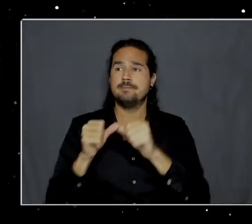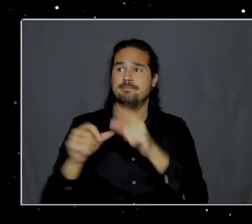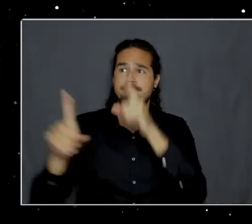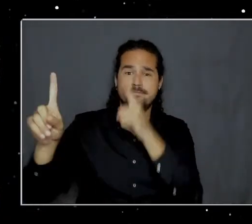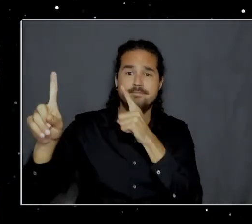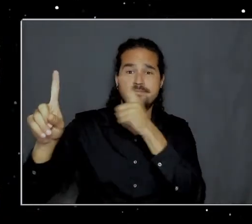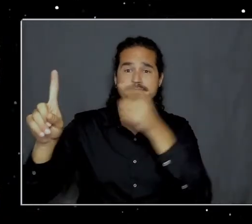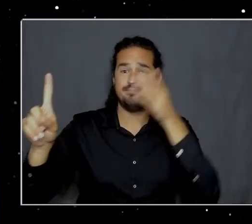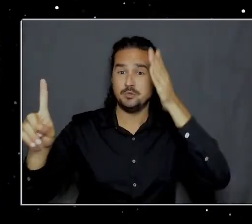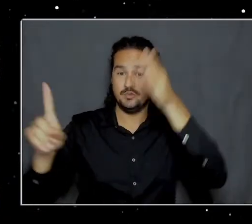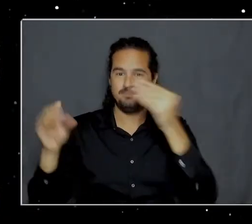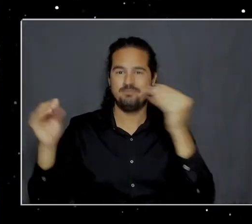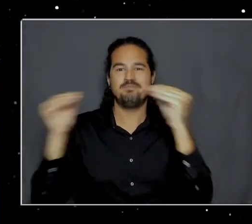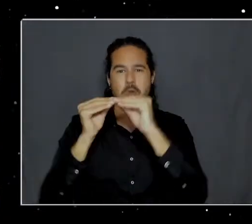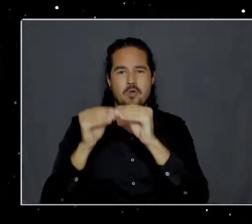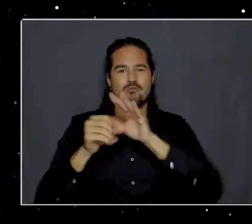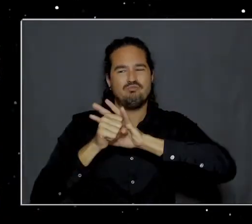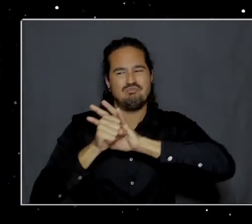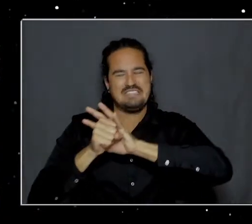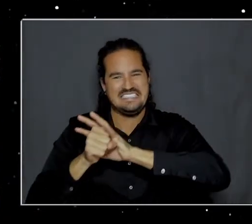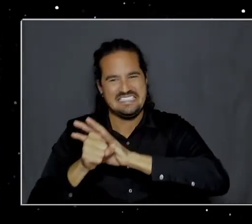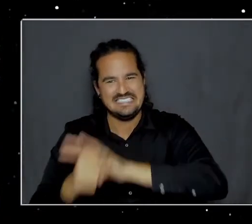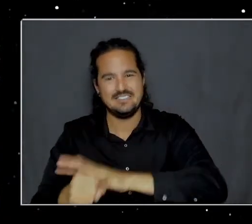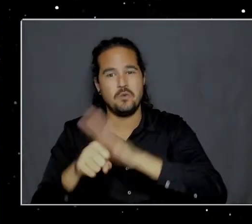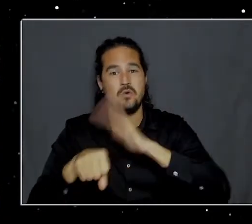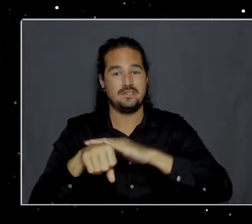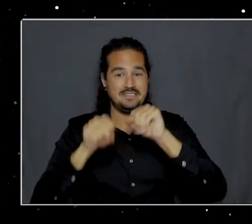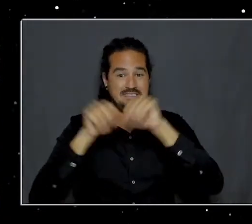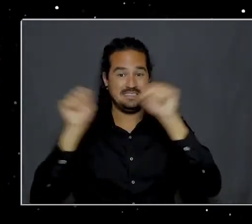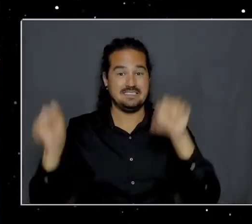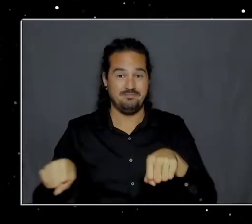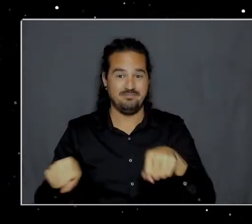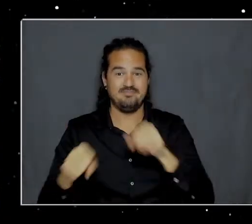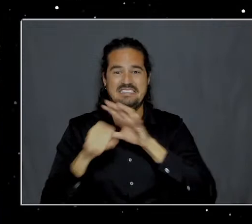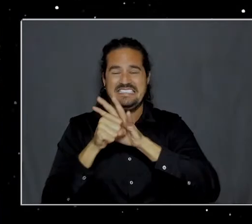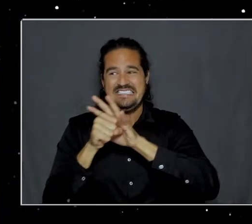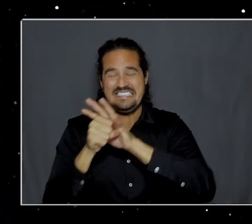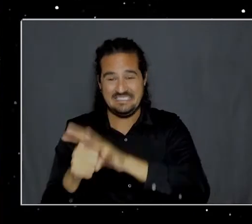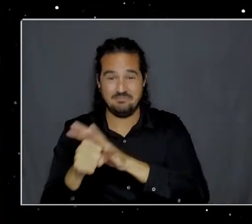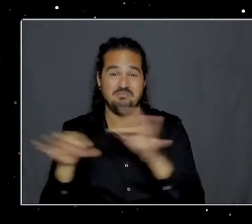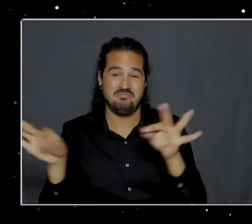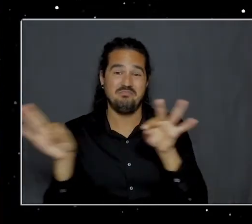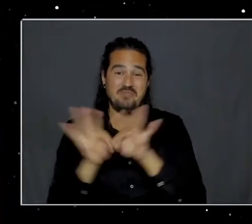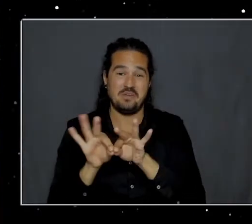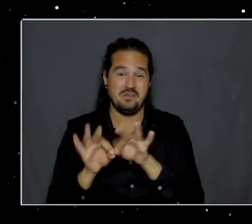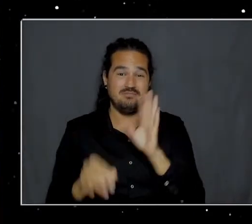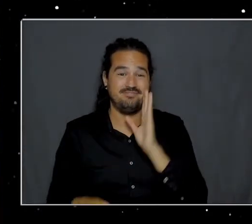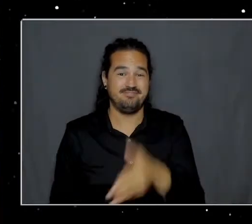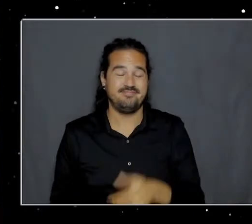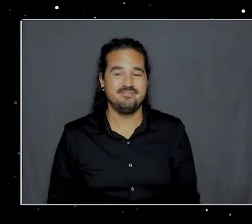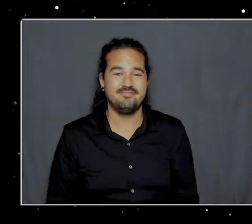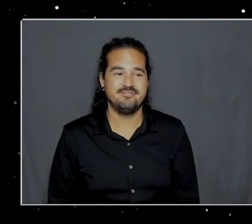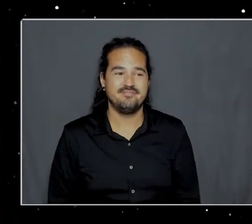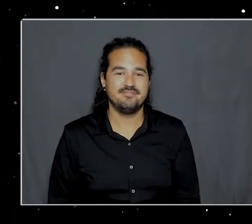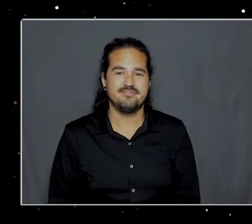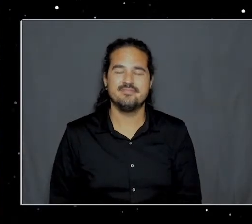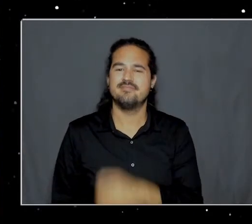BUT I THINK AMERICANS ARE RIPE FOR A CONVERSATION ABOUT OUR SYSTEM IS NOT WORKING, AND WE ARE MOVING TO THE FUTURE, WHICH WILL STRESS TEST OUR SYSTEM IN EVEN MORE IMPORTANT WAYS.